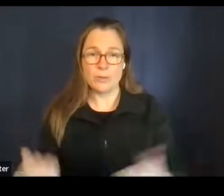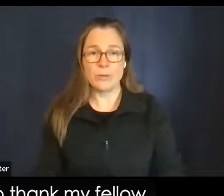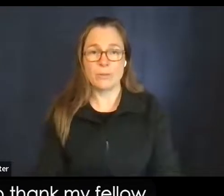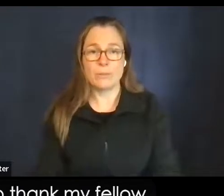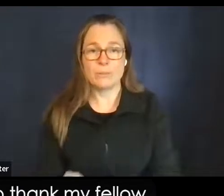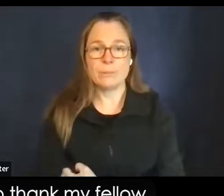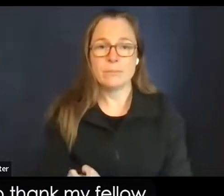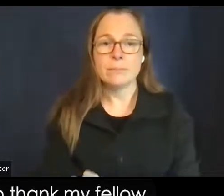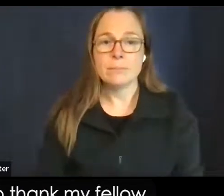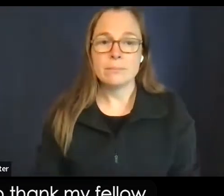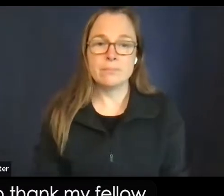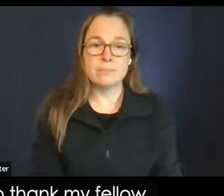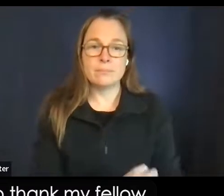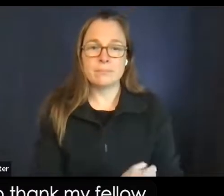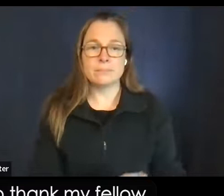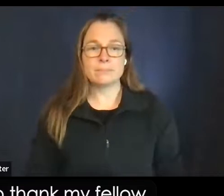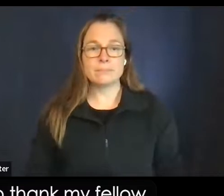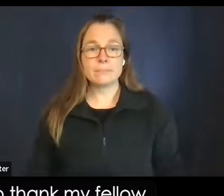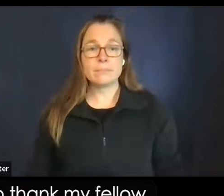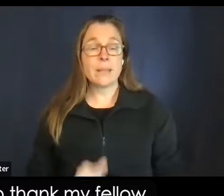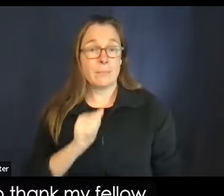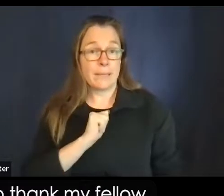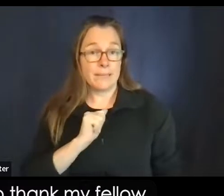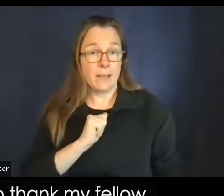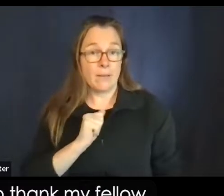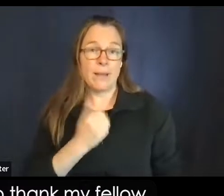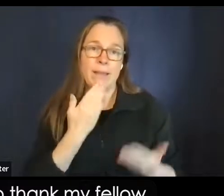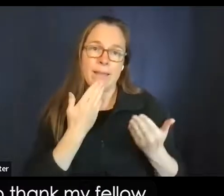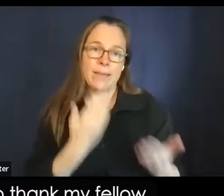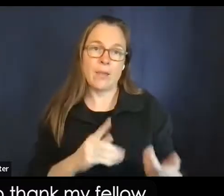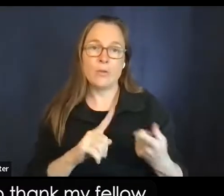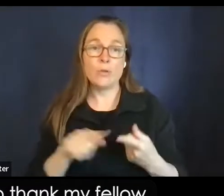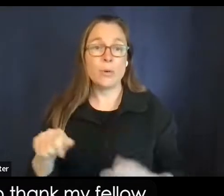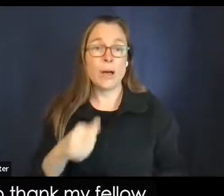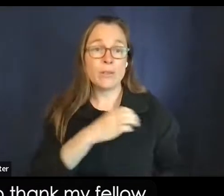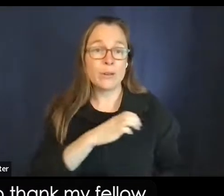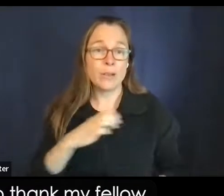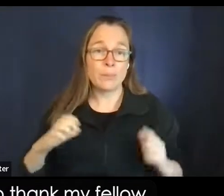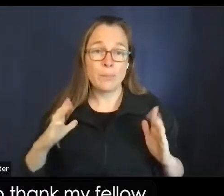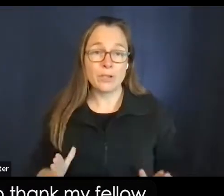Ah yes, personally, I'd like to thank my fellow charter commissioners who spent many,